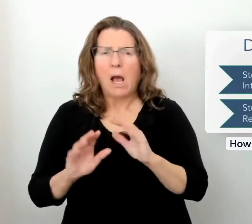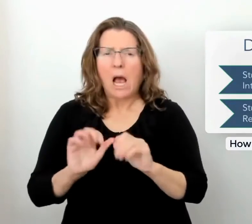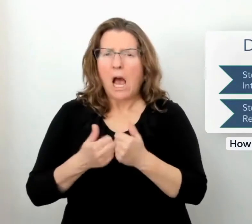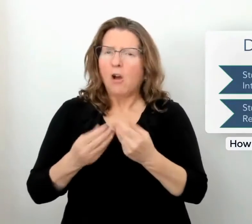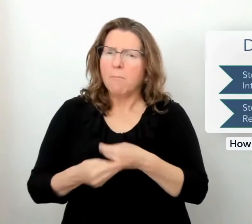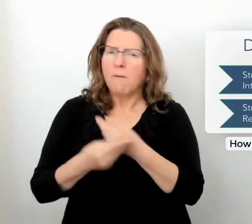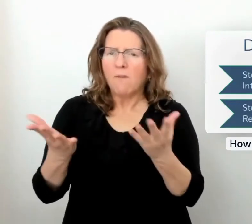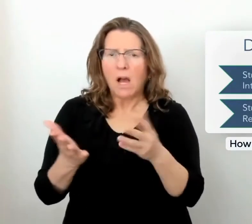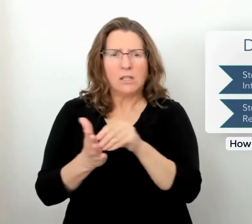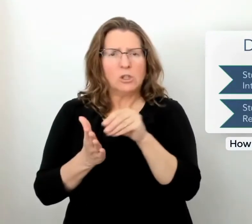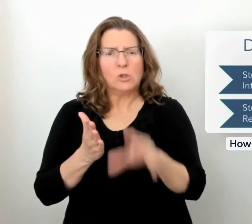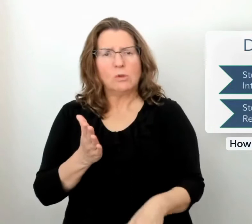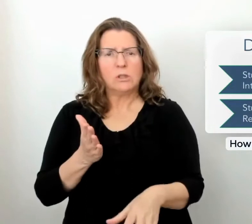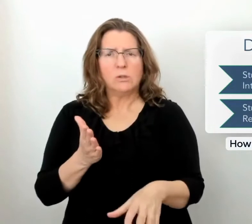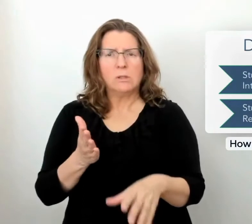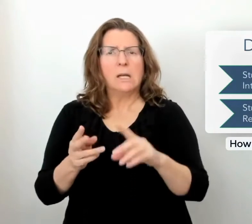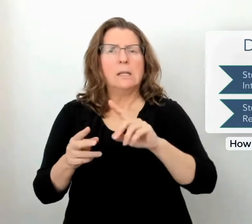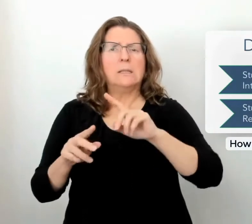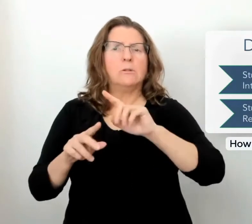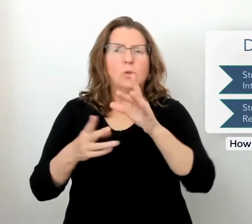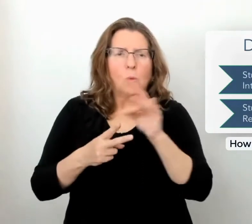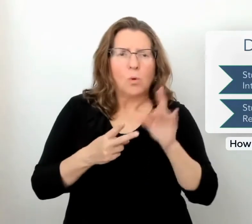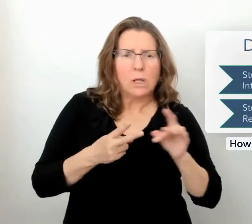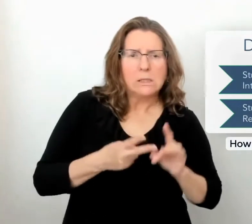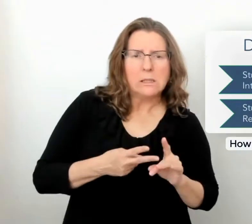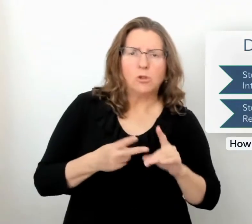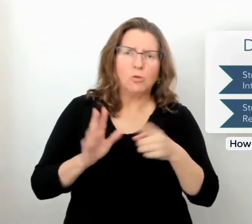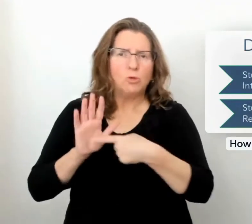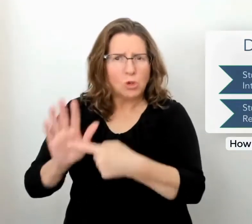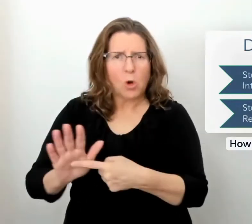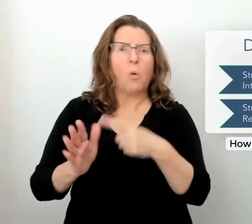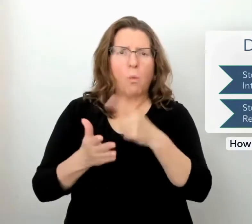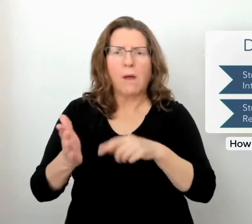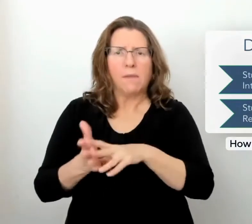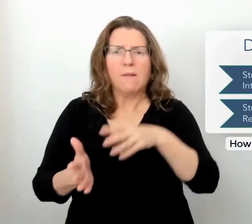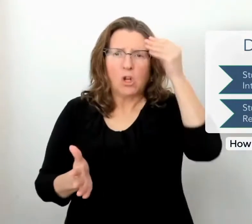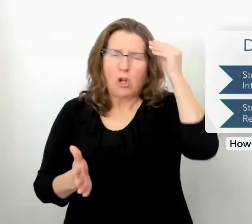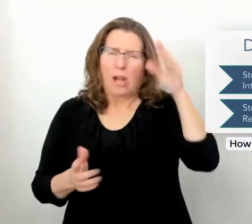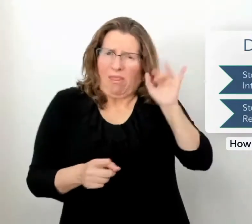How can we provide our students alternatives and options to demonstrate what they have learned?